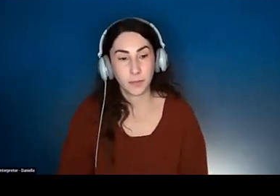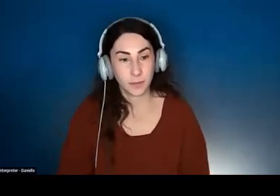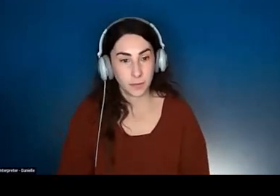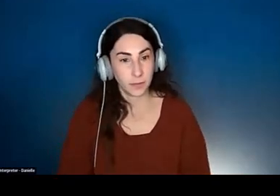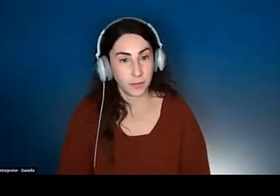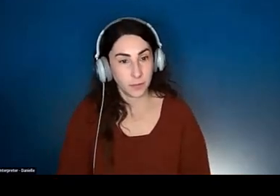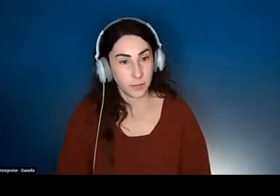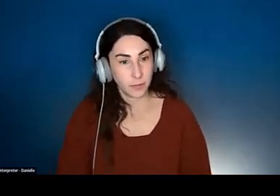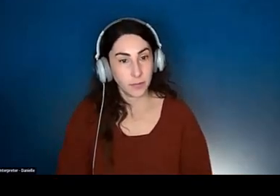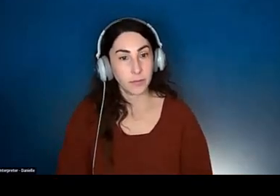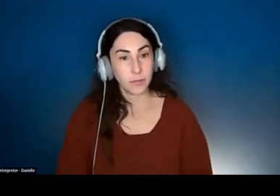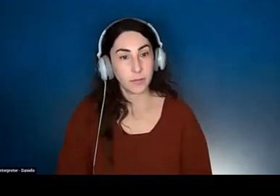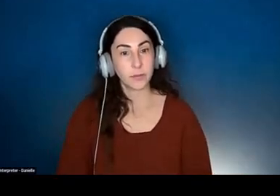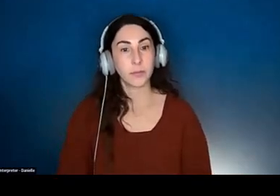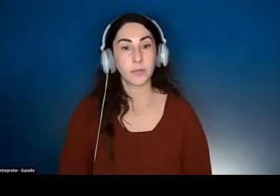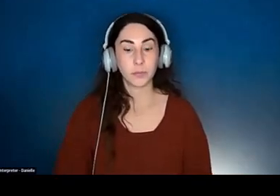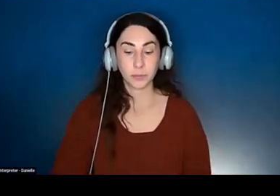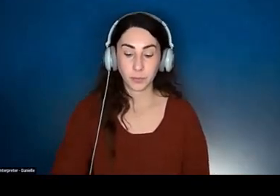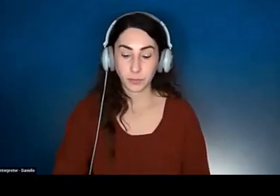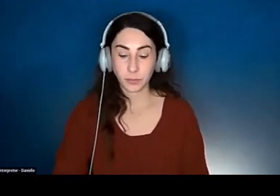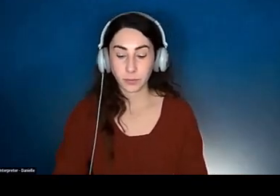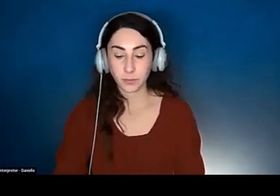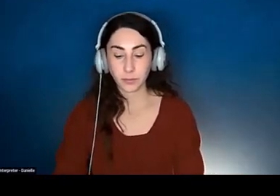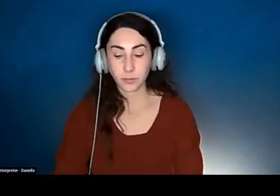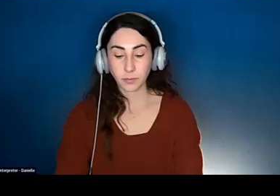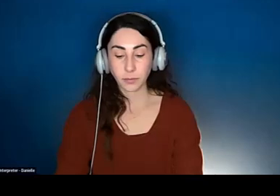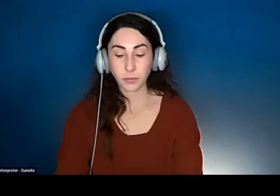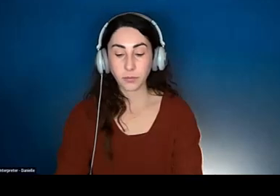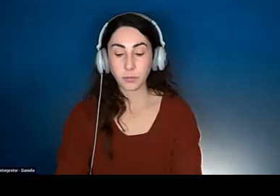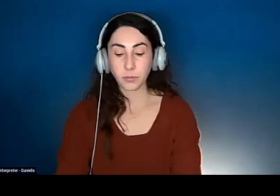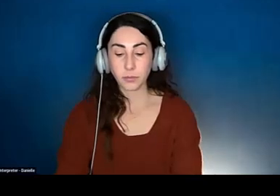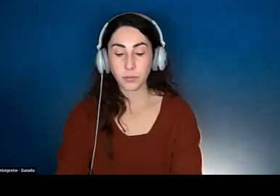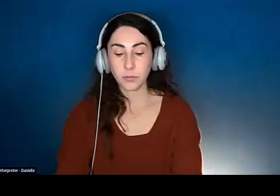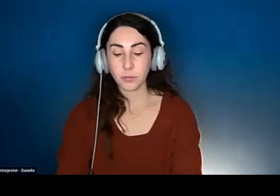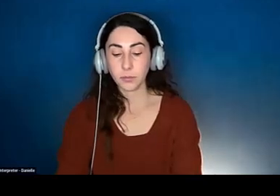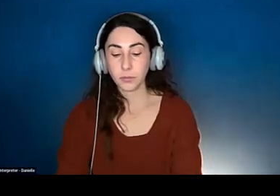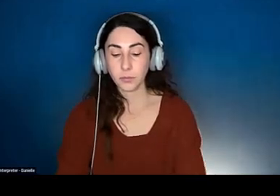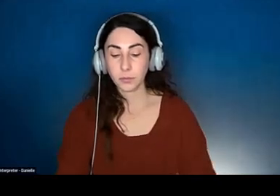So, again, as Henry mentioned, this program was